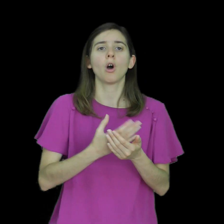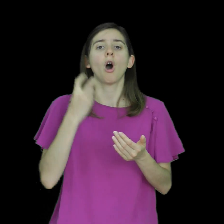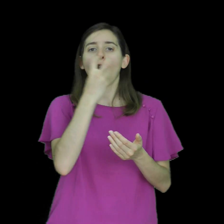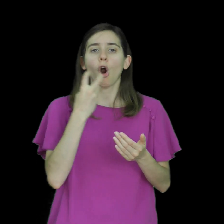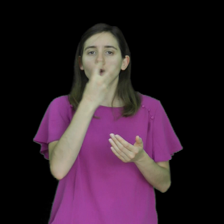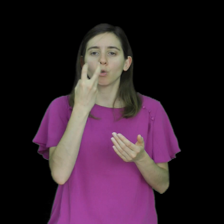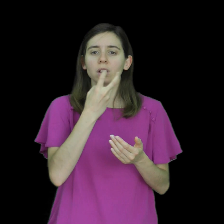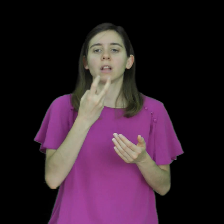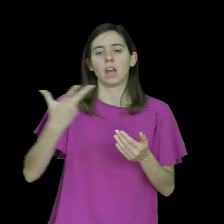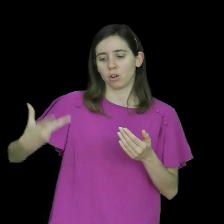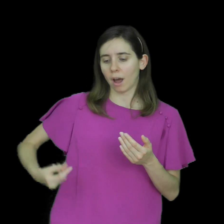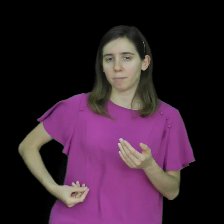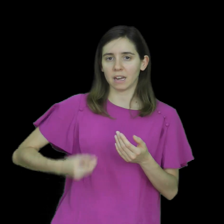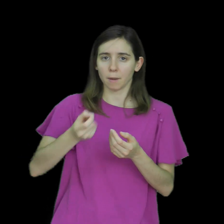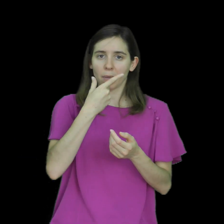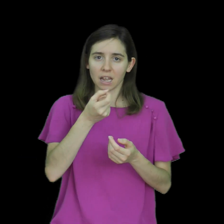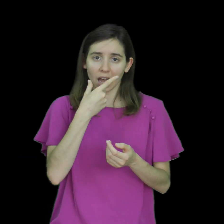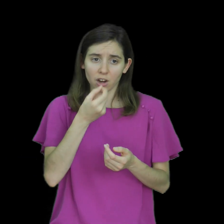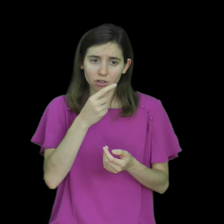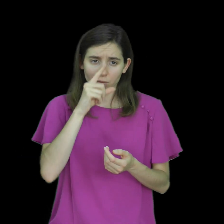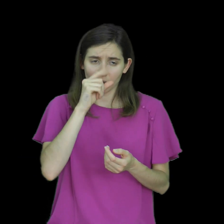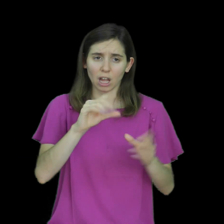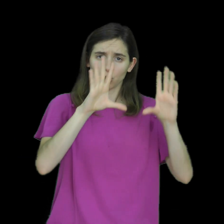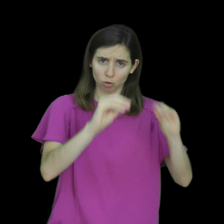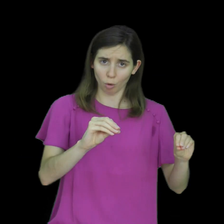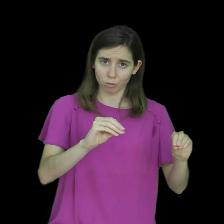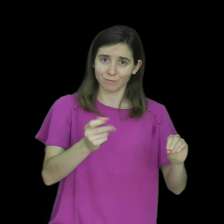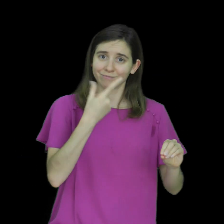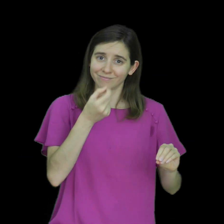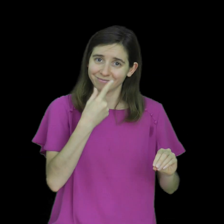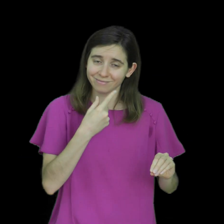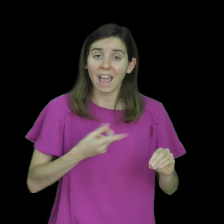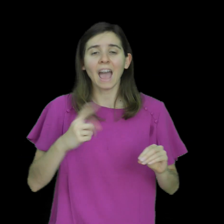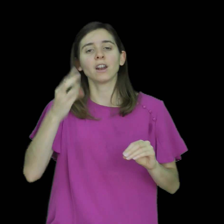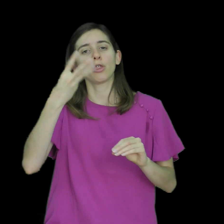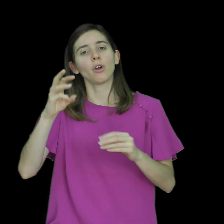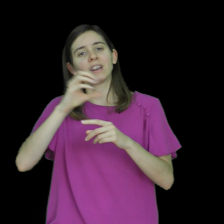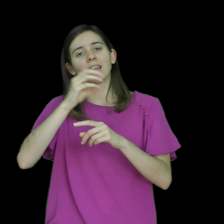medications were able to discontinue those drugs and 39% of those on